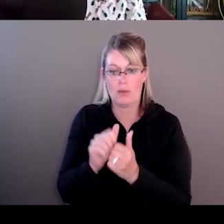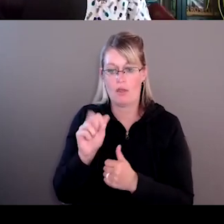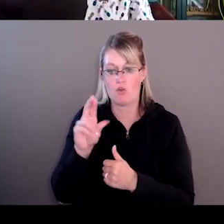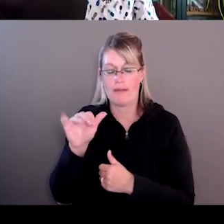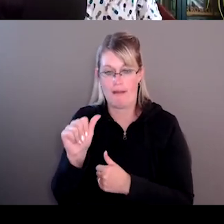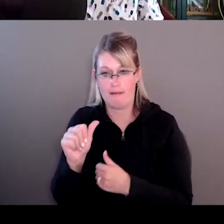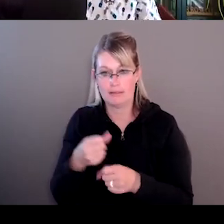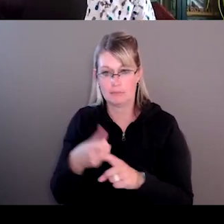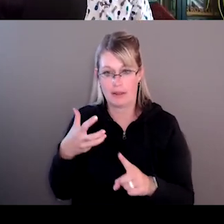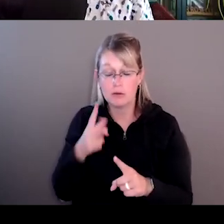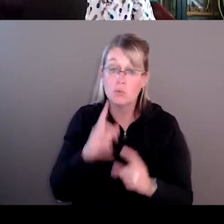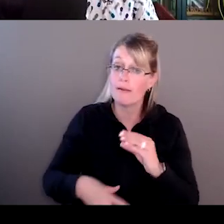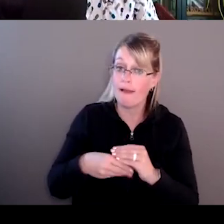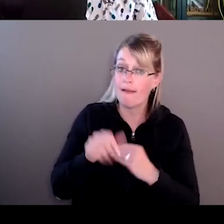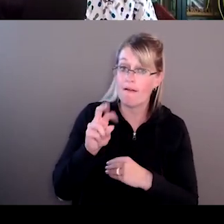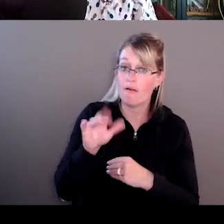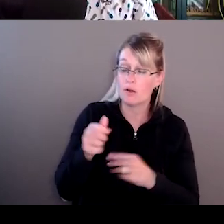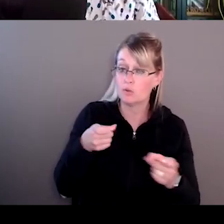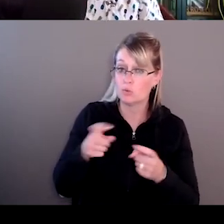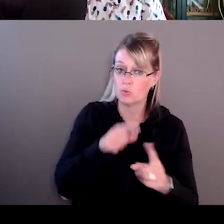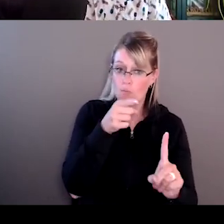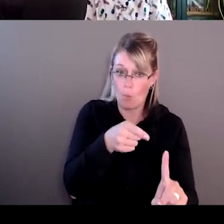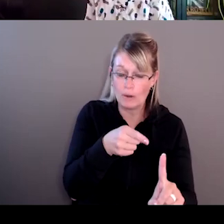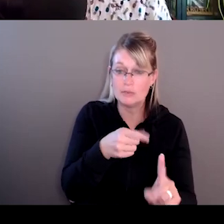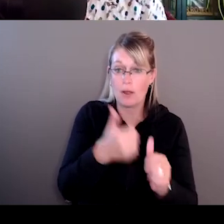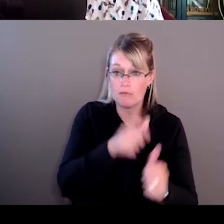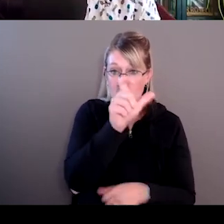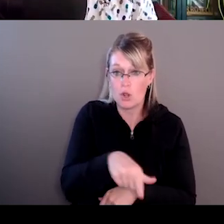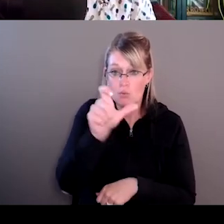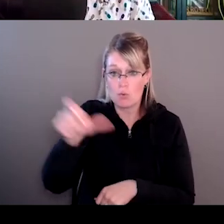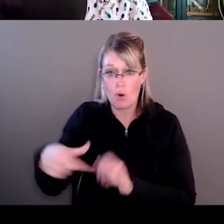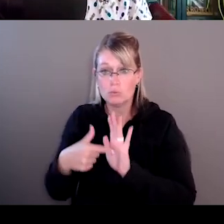You can add ARIA controls and point every row that will be displayed. It isn't exposed to the user at